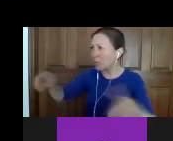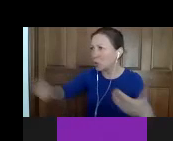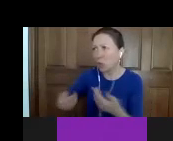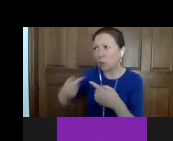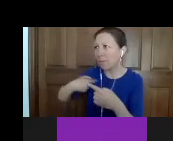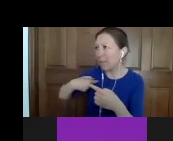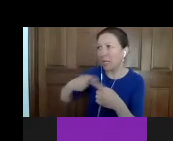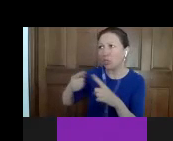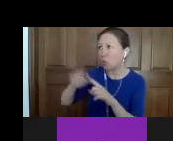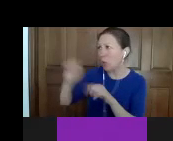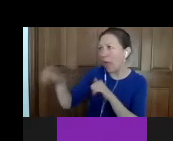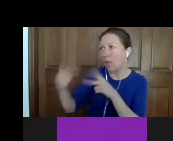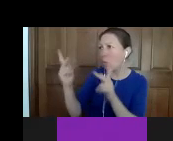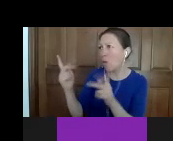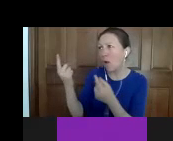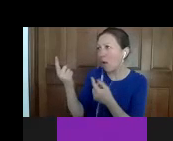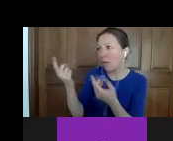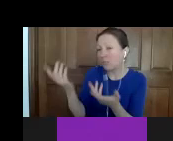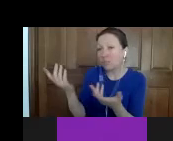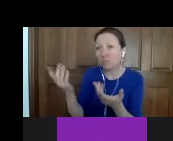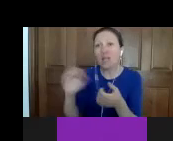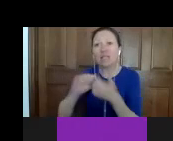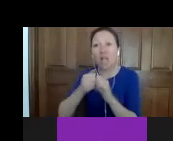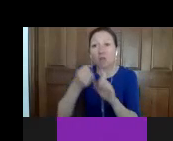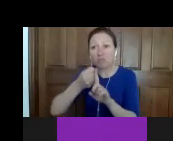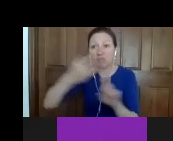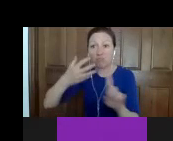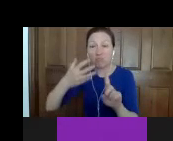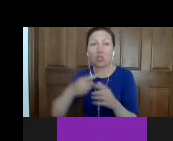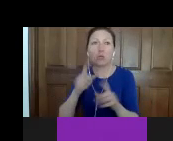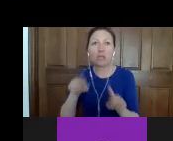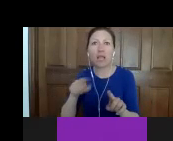that question as you meet with people, hey, who do you think I should connect with. But,